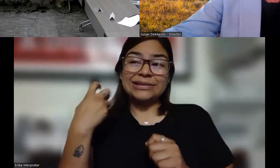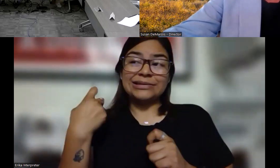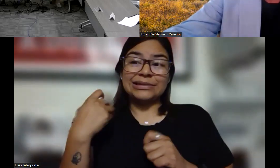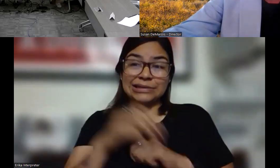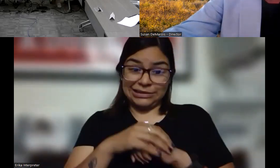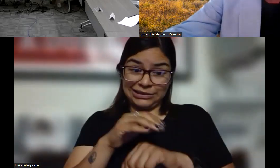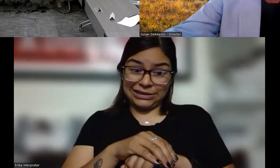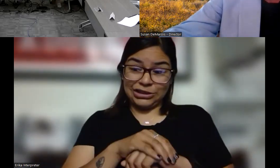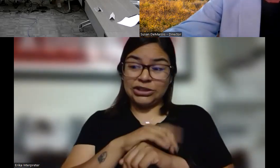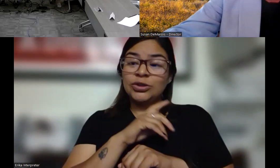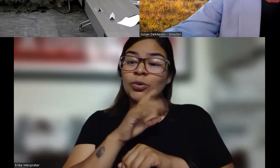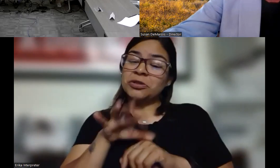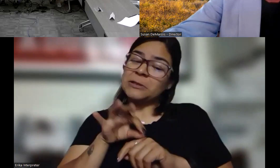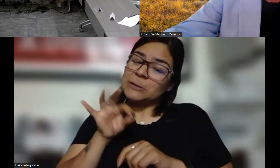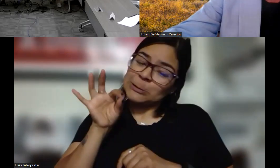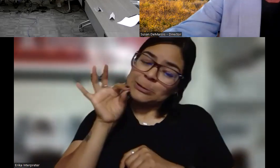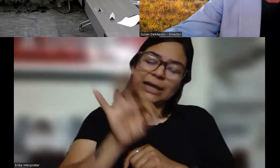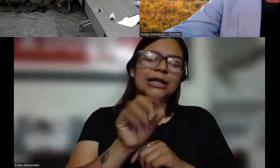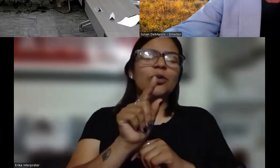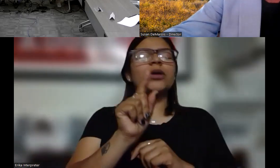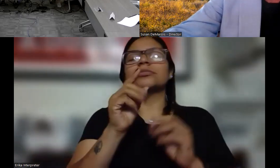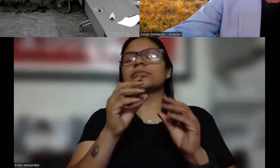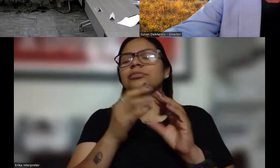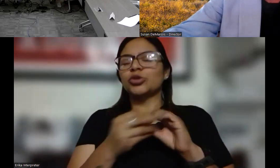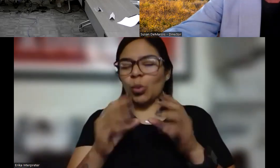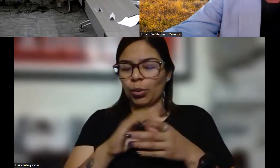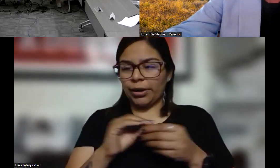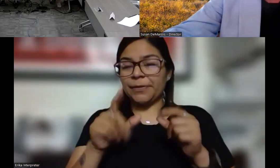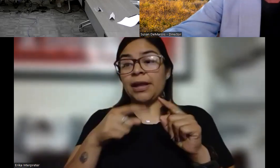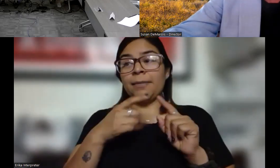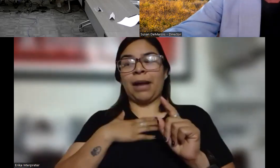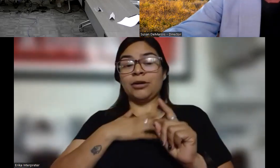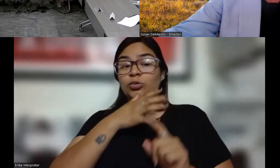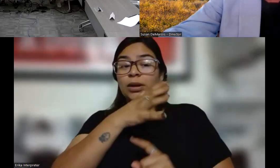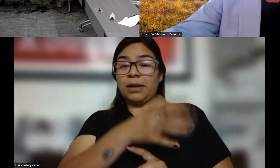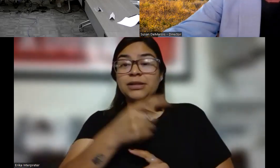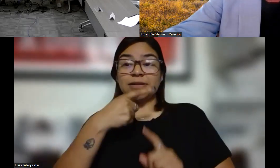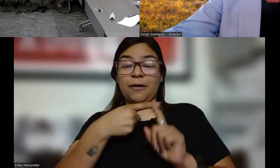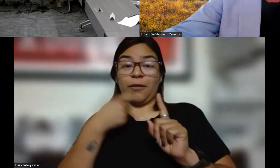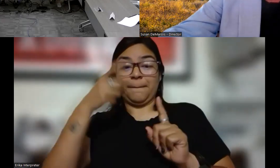gonna add one little story my grandmother was from Mexico uh she came over when she was five